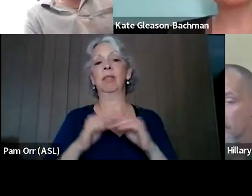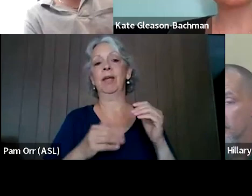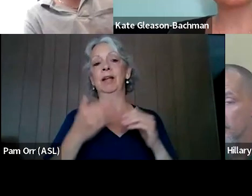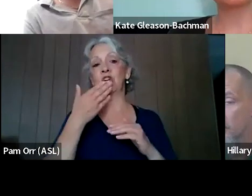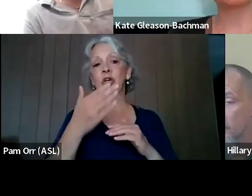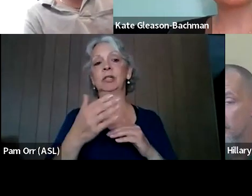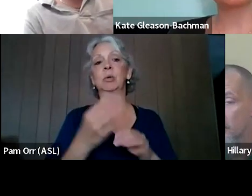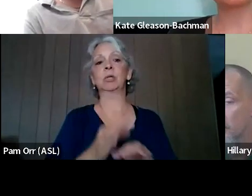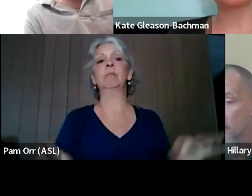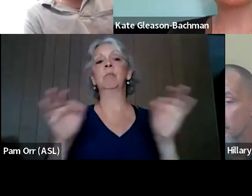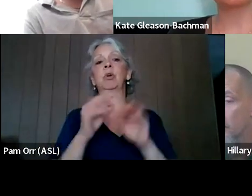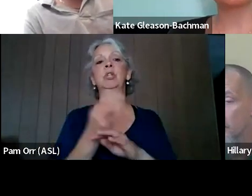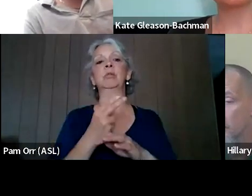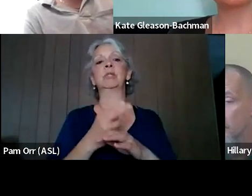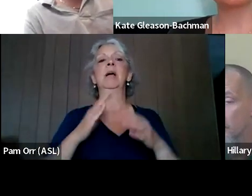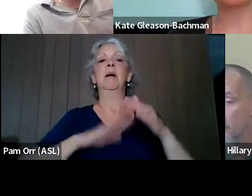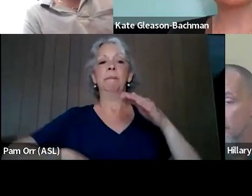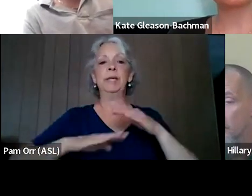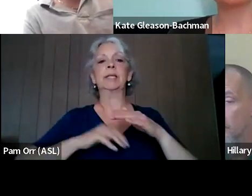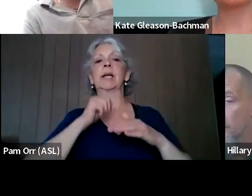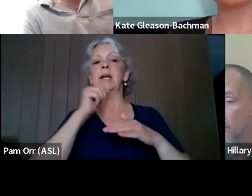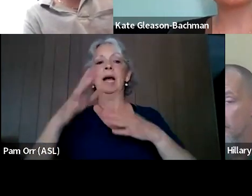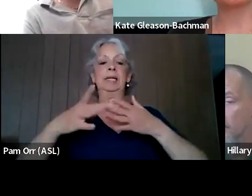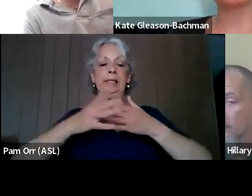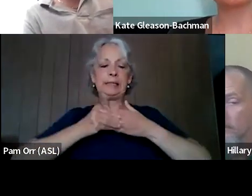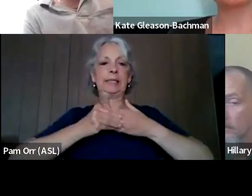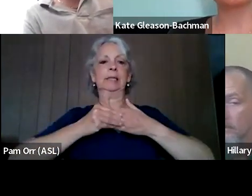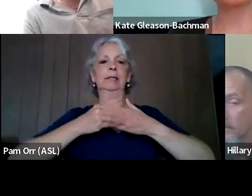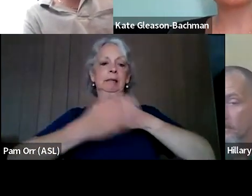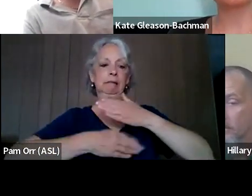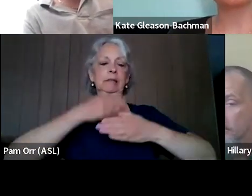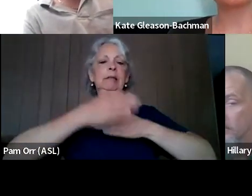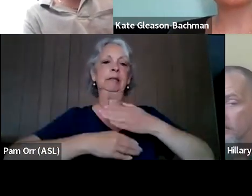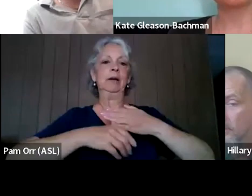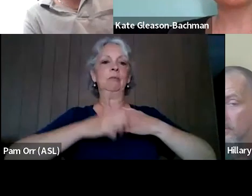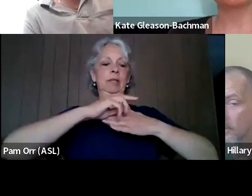Like, you know, the basic, you know, non-adherent conform and some tape and you know, normal saline,